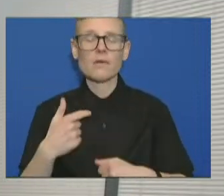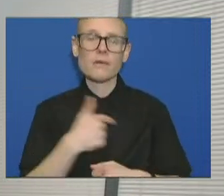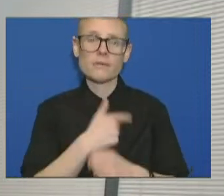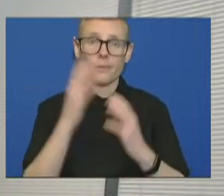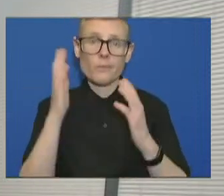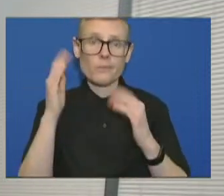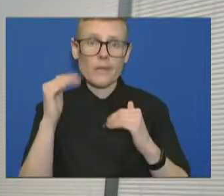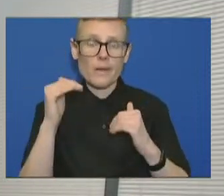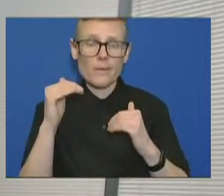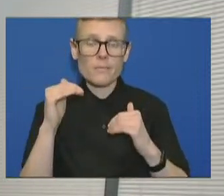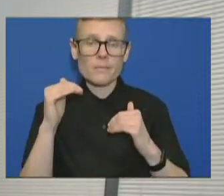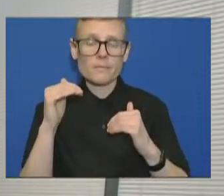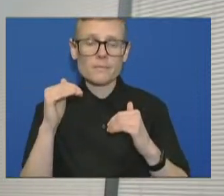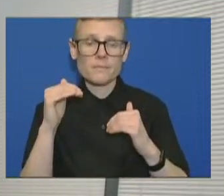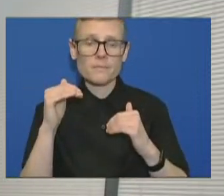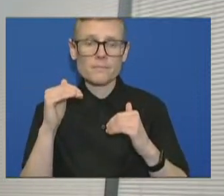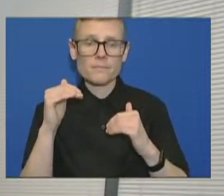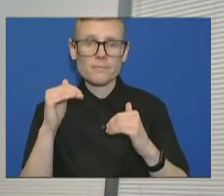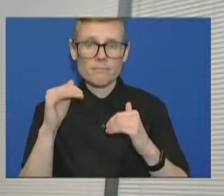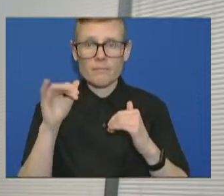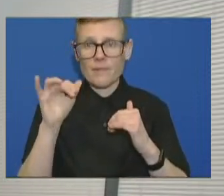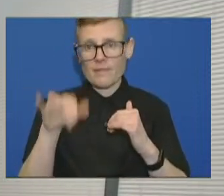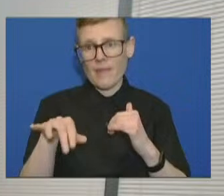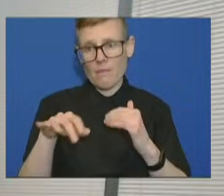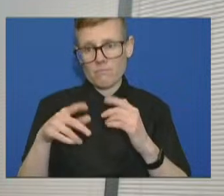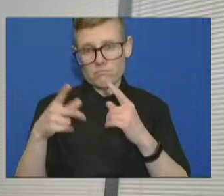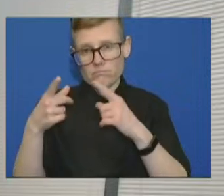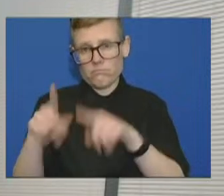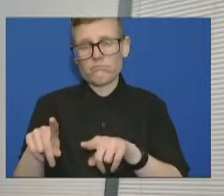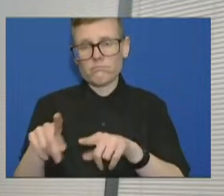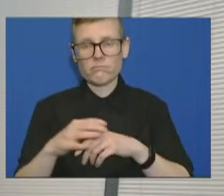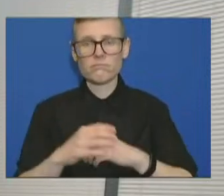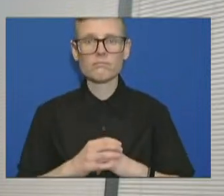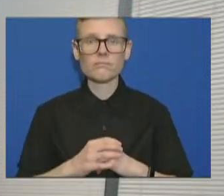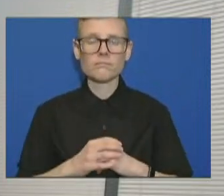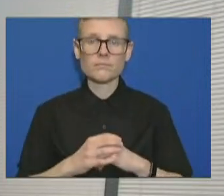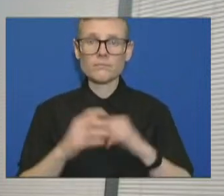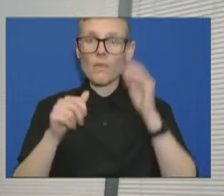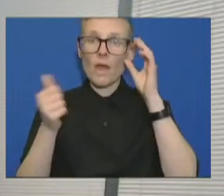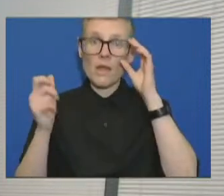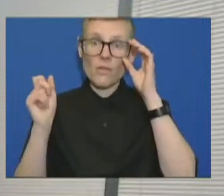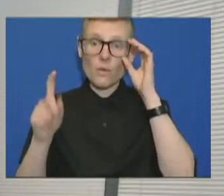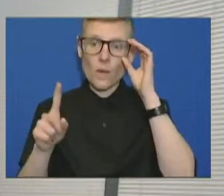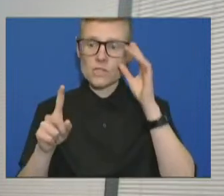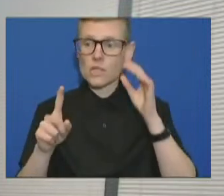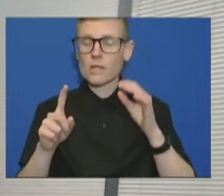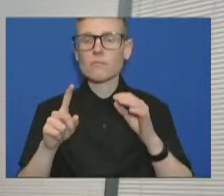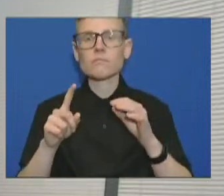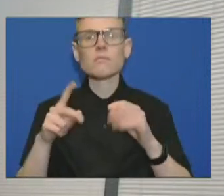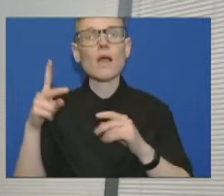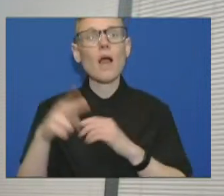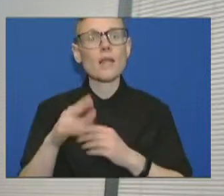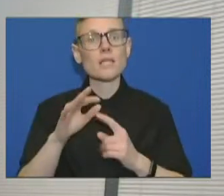that that deserves the merit of that support. So we certainly